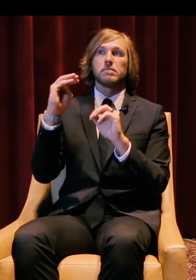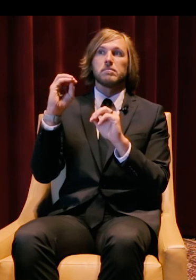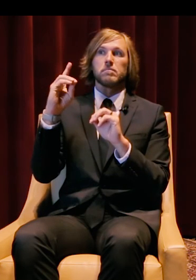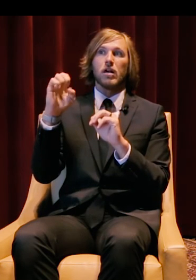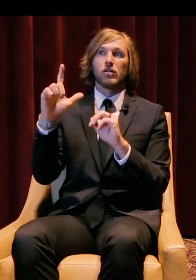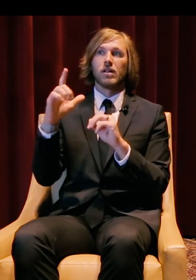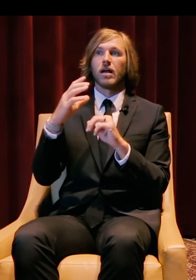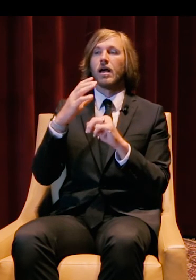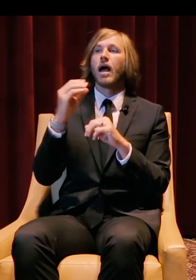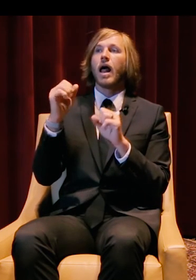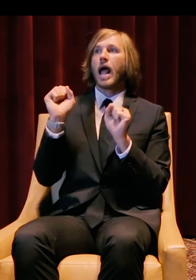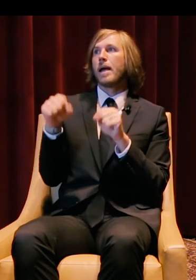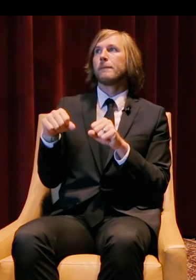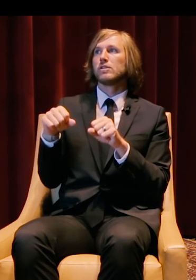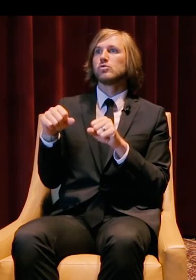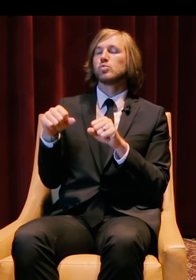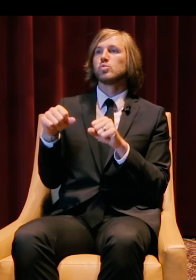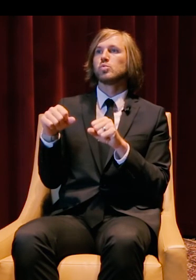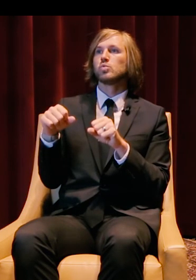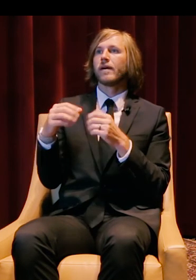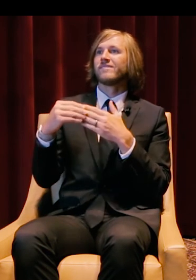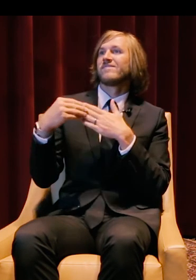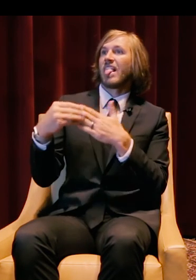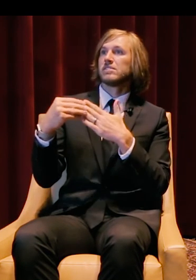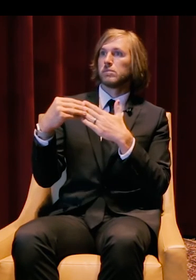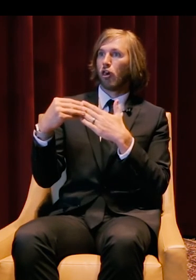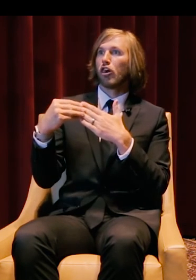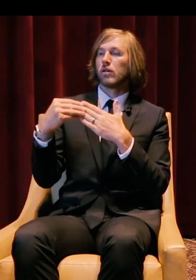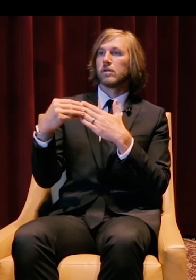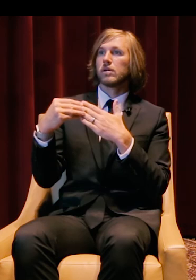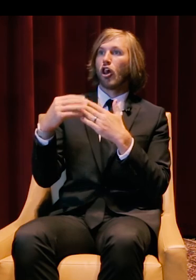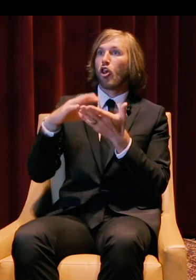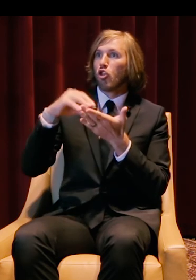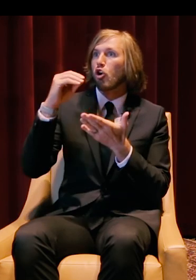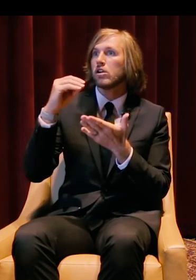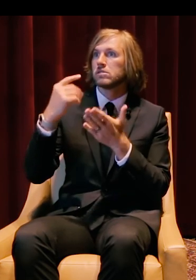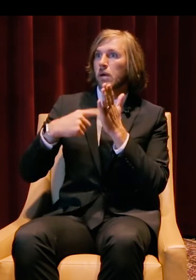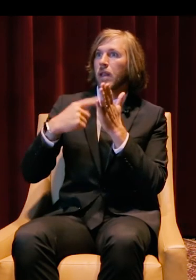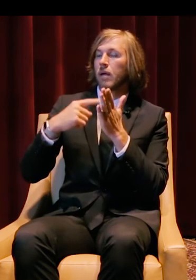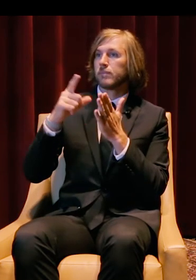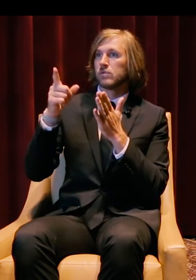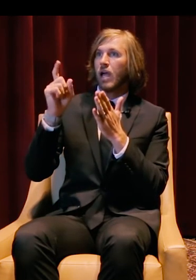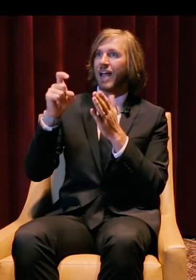and being able to be flexible with it and learn that sometimes you need to go more vertical